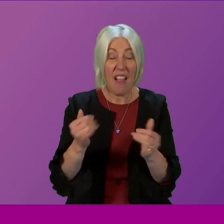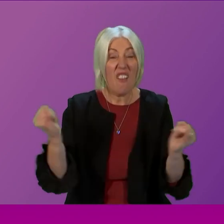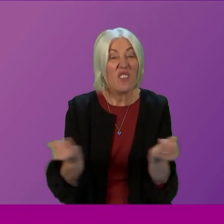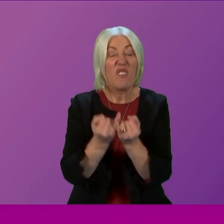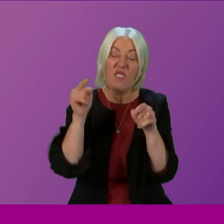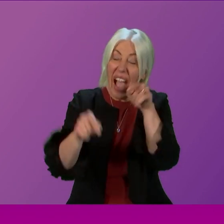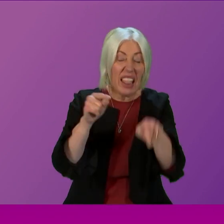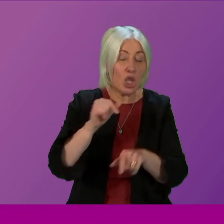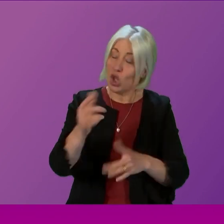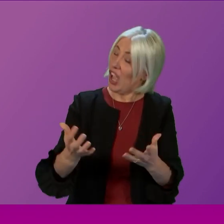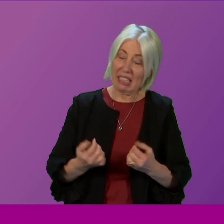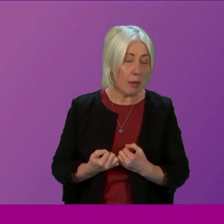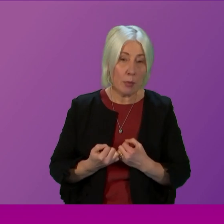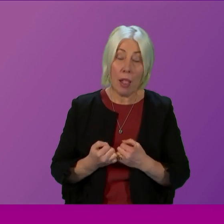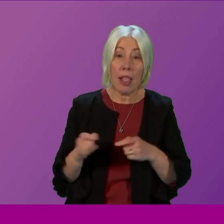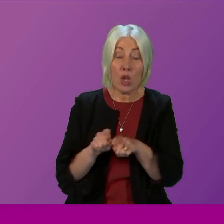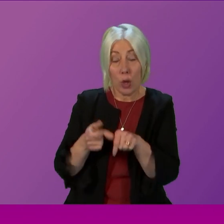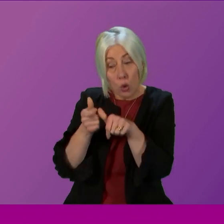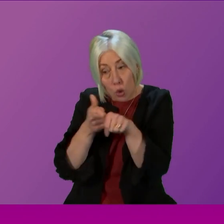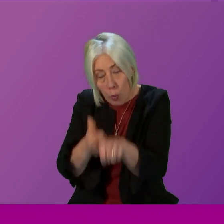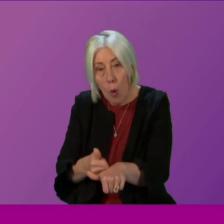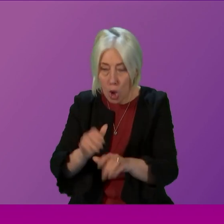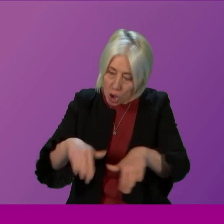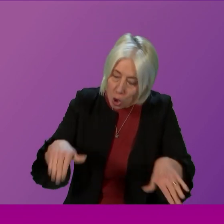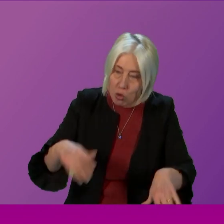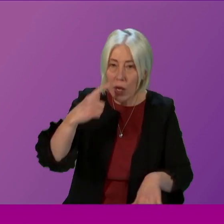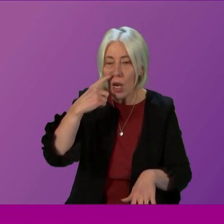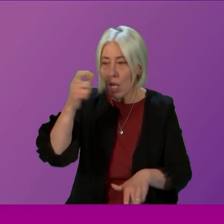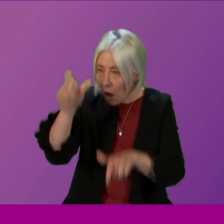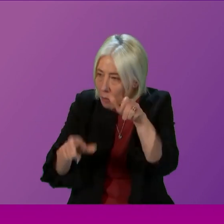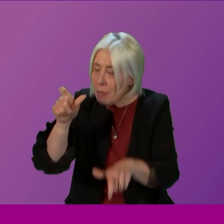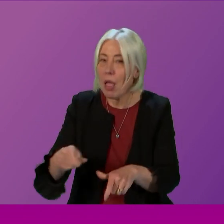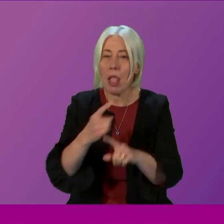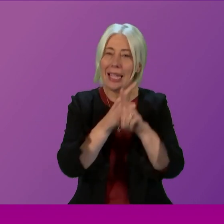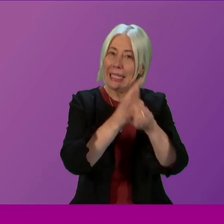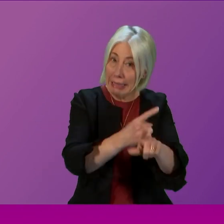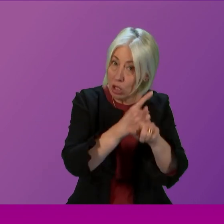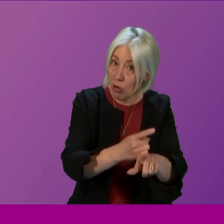action to support children, young people and teachers who face such violence.